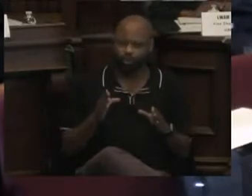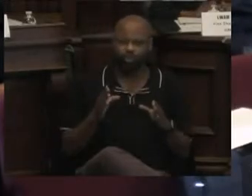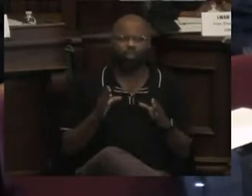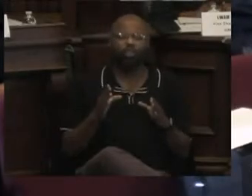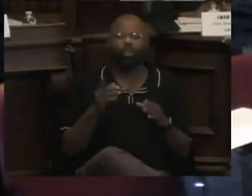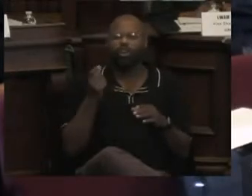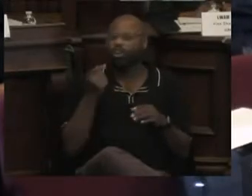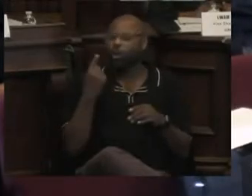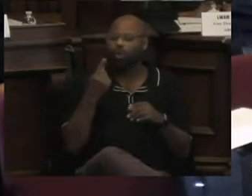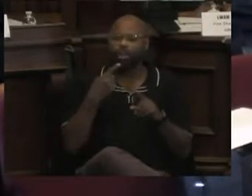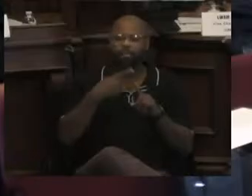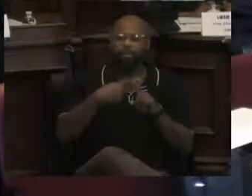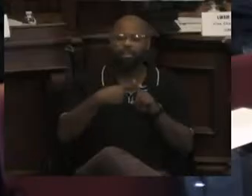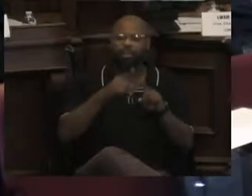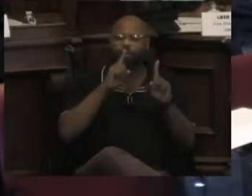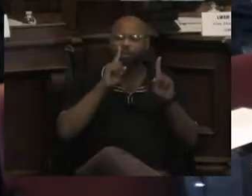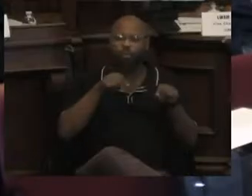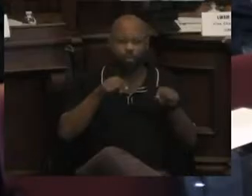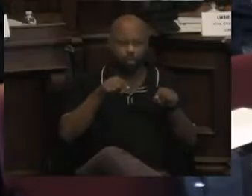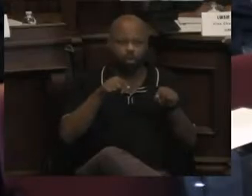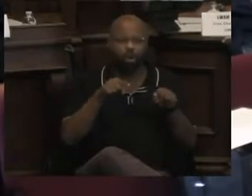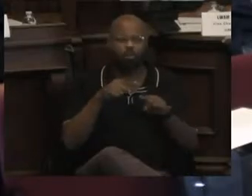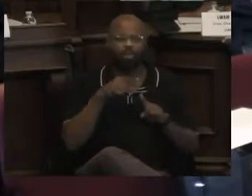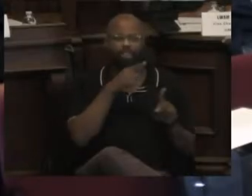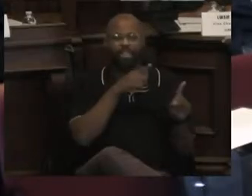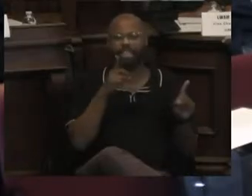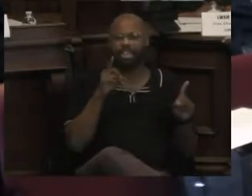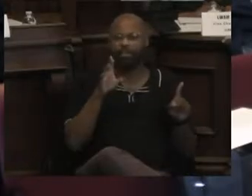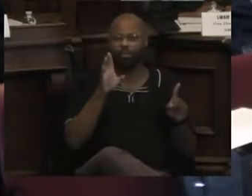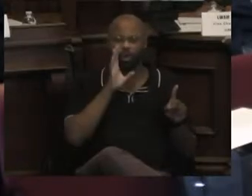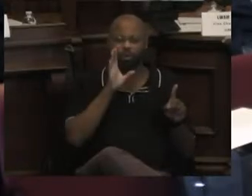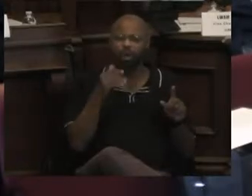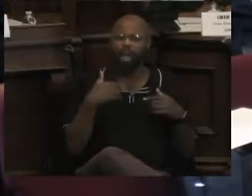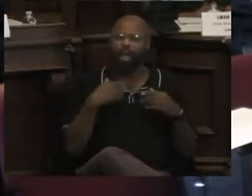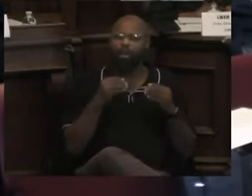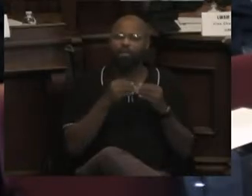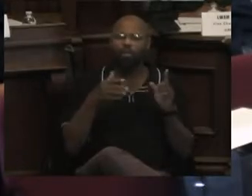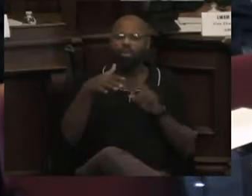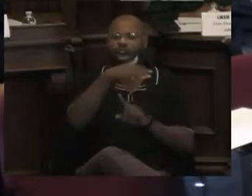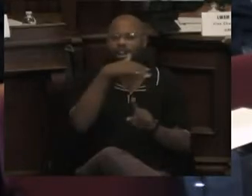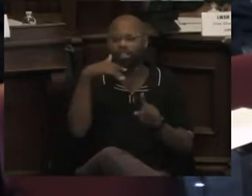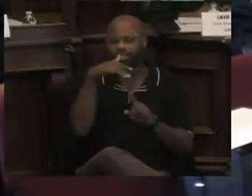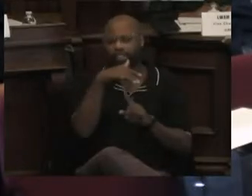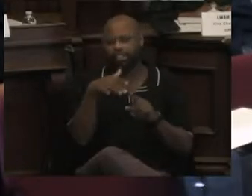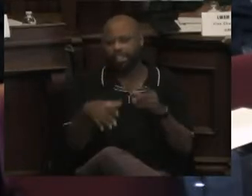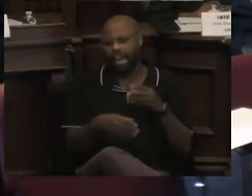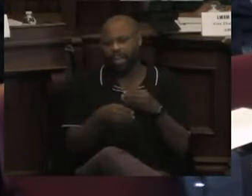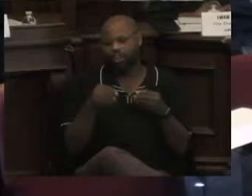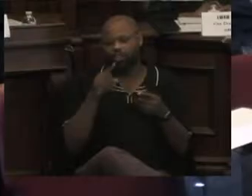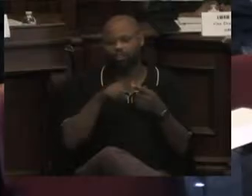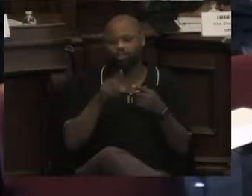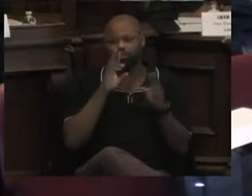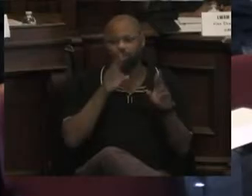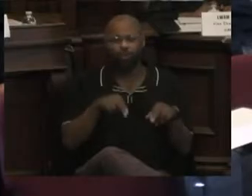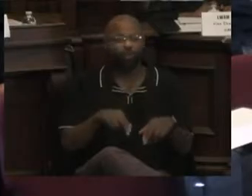information to be more digestible for the user. I understand we always have a monthly report coming out, but